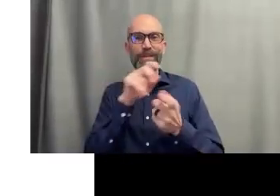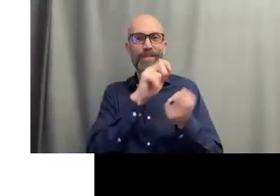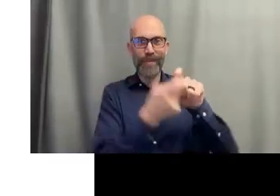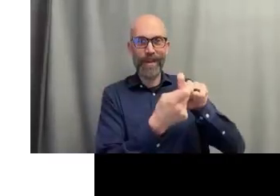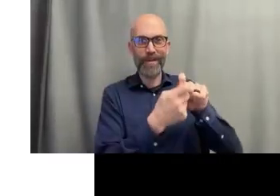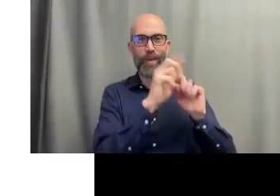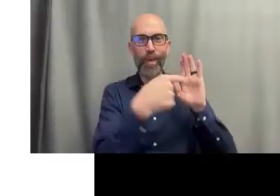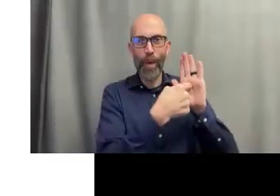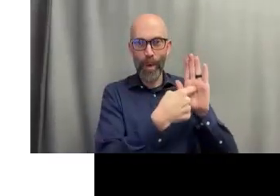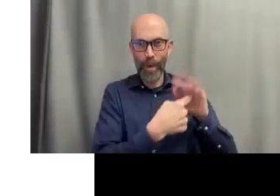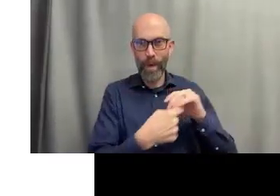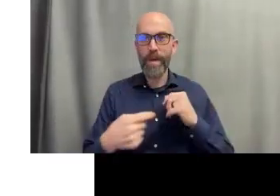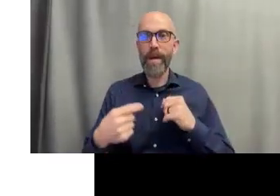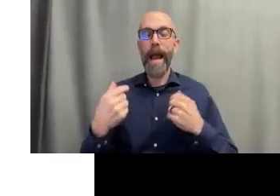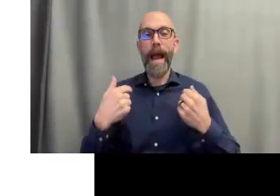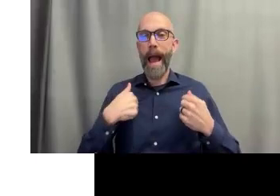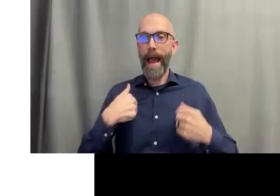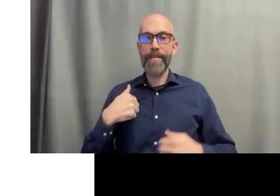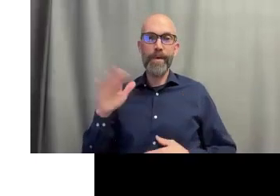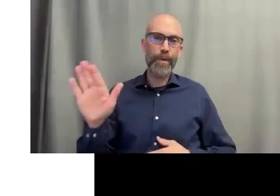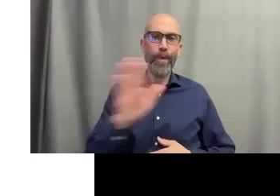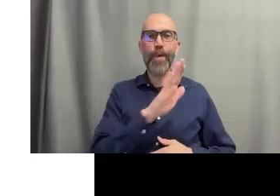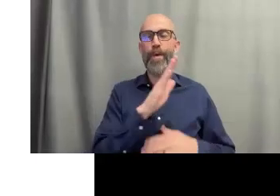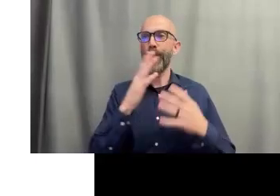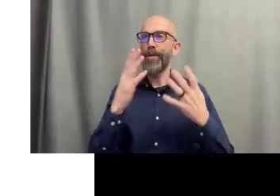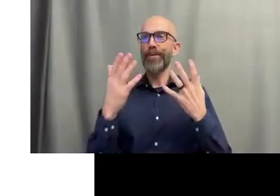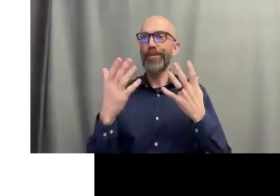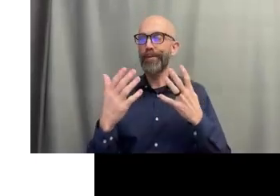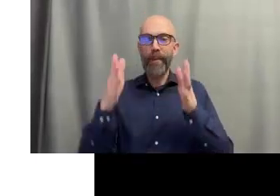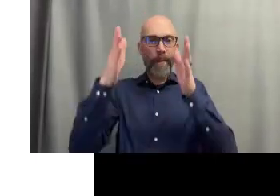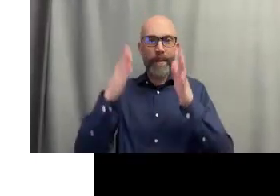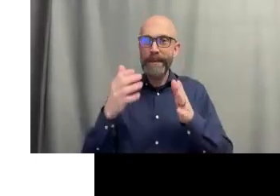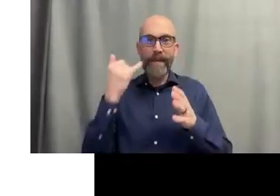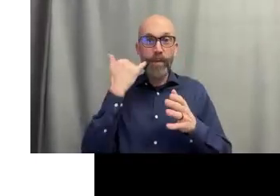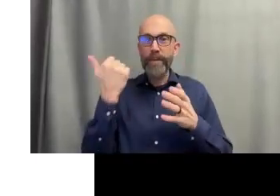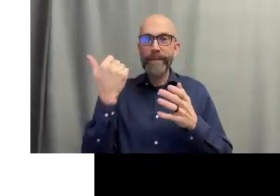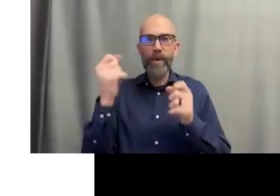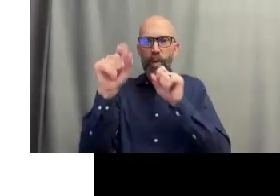Basically, I am your go to for, any questions you have about OER, about